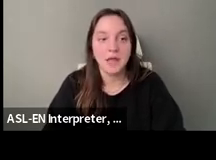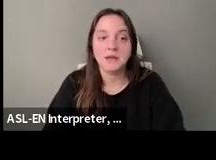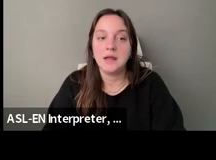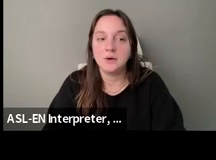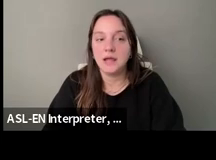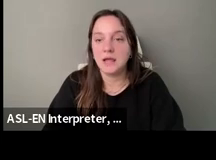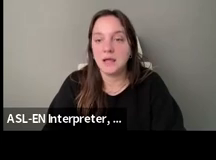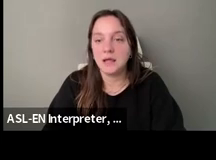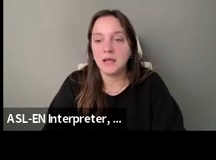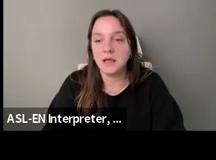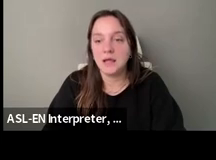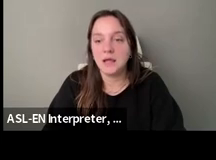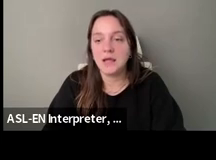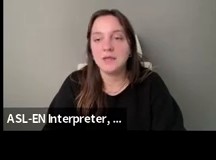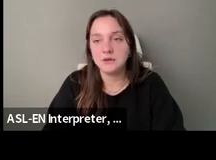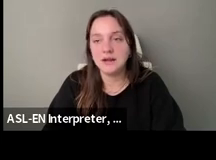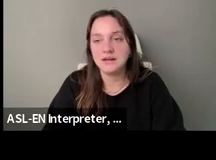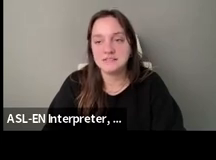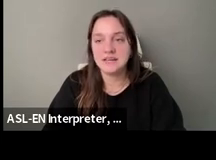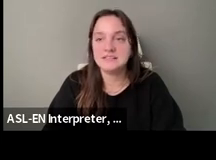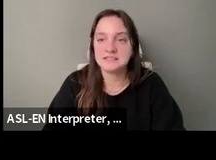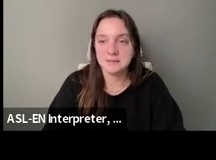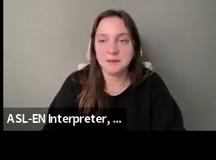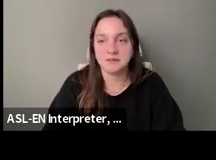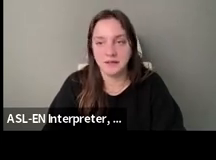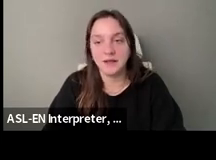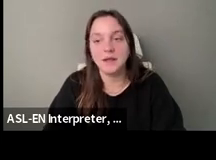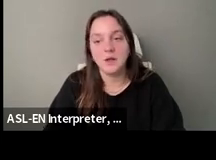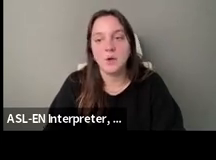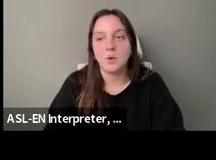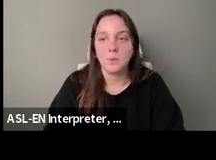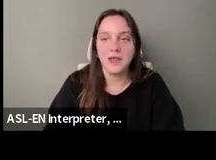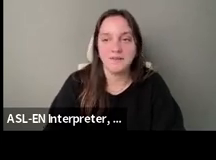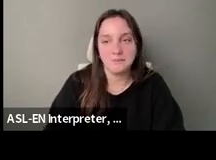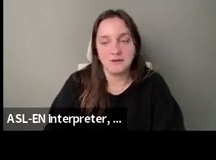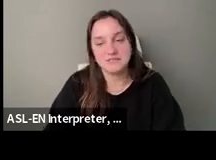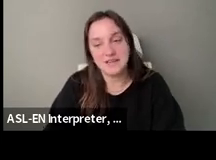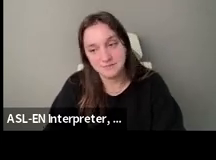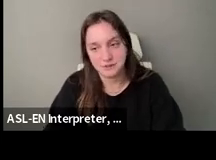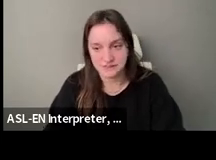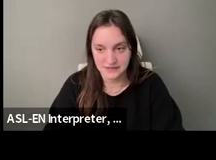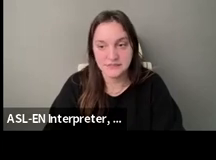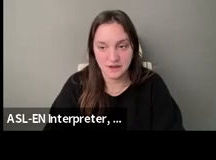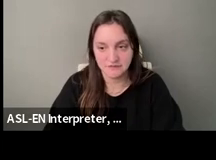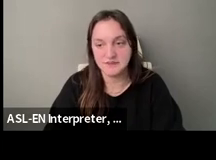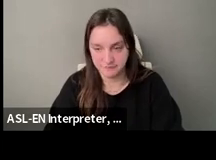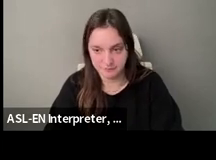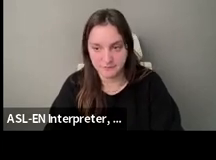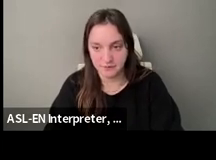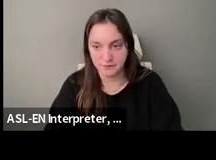Now, in the United States, typically we have about 10% of